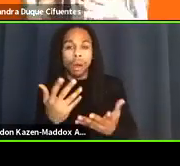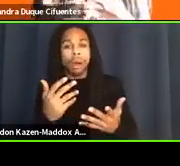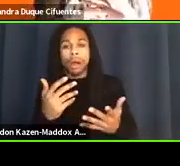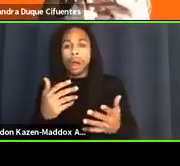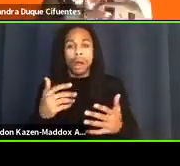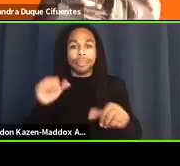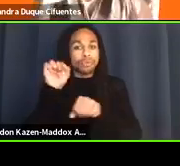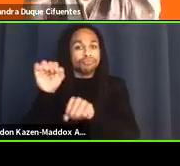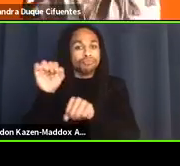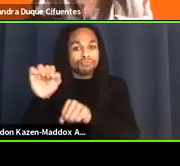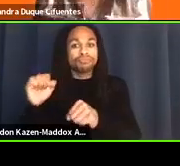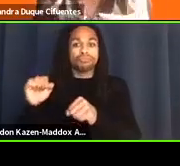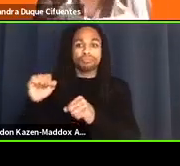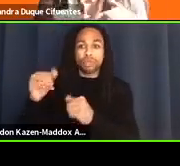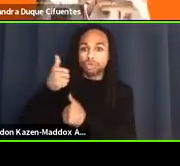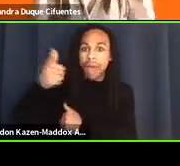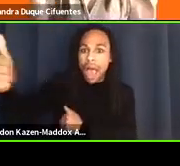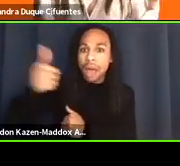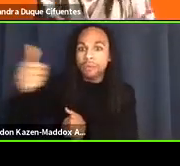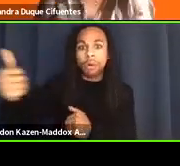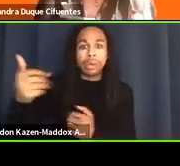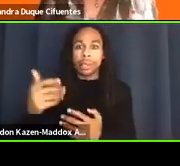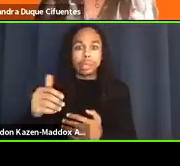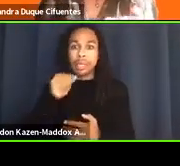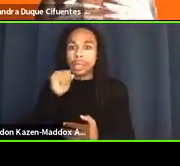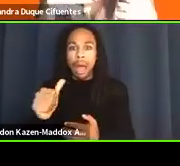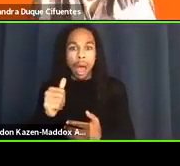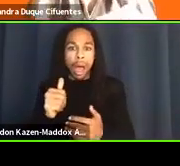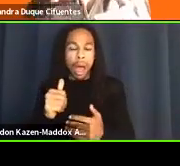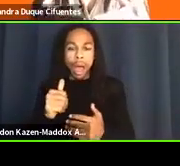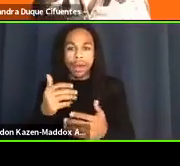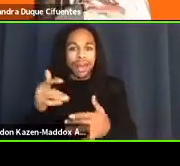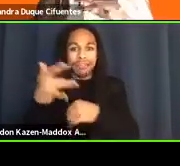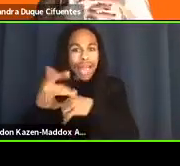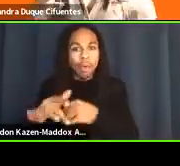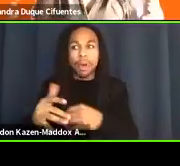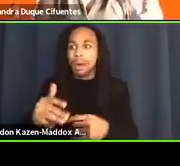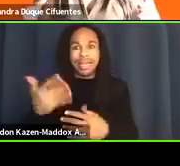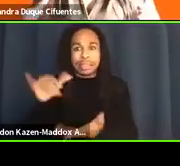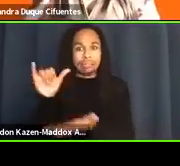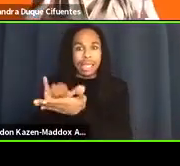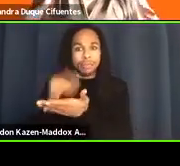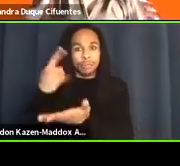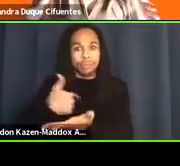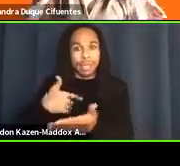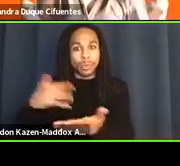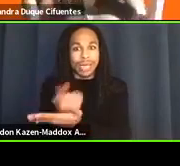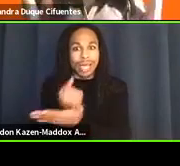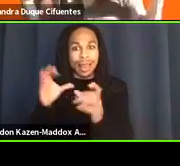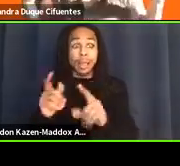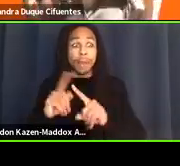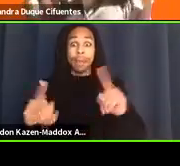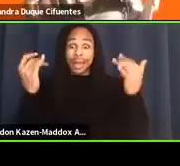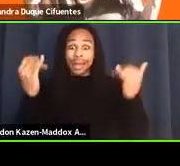specific dance classroom or specific instruction, they have access. Access that was not there